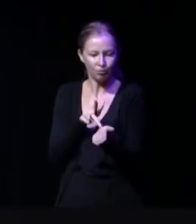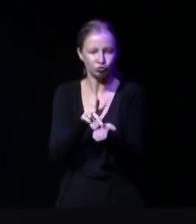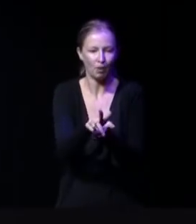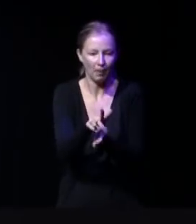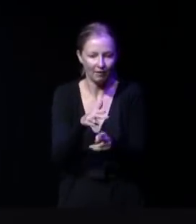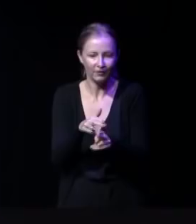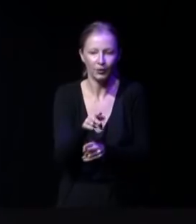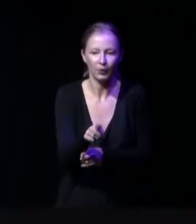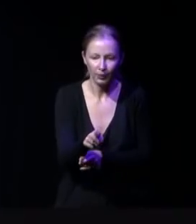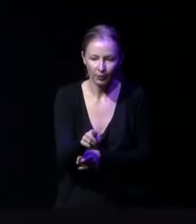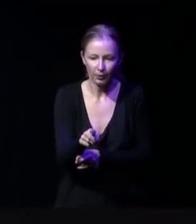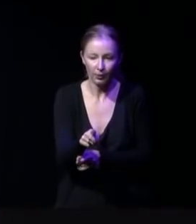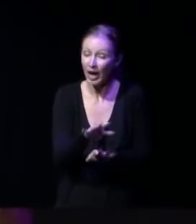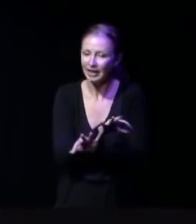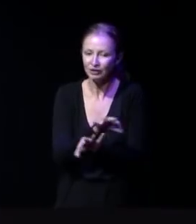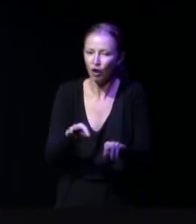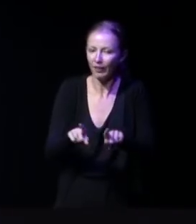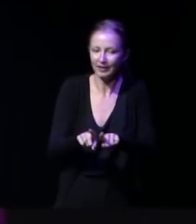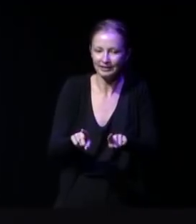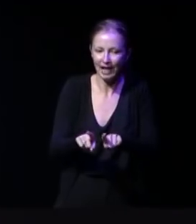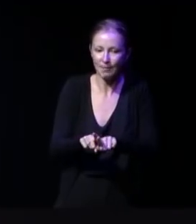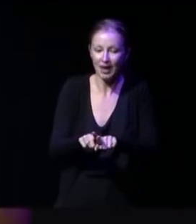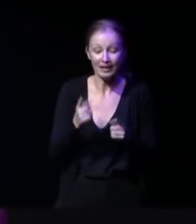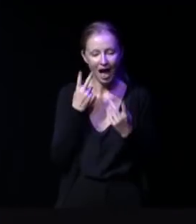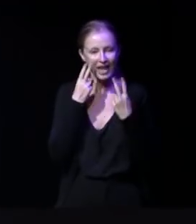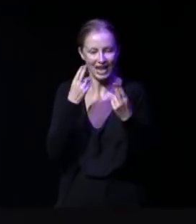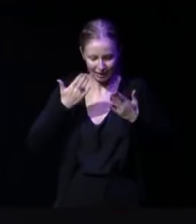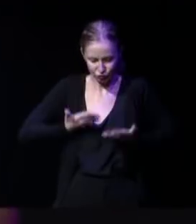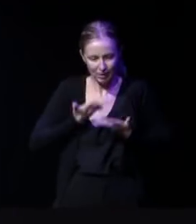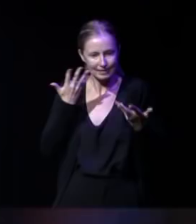that are not the same as the prompts that we have that are natural odour, right?